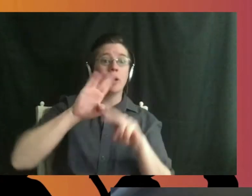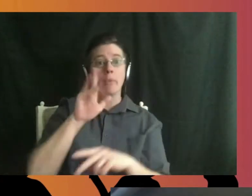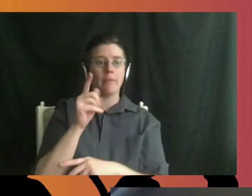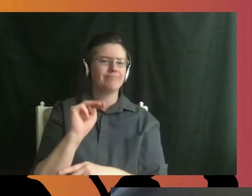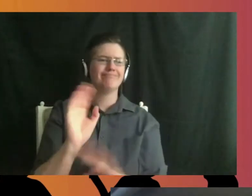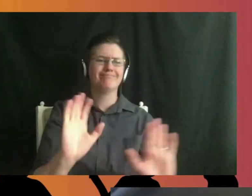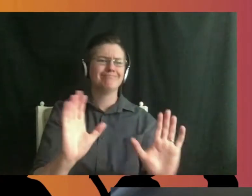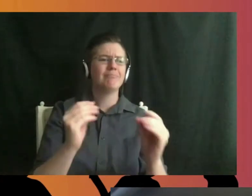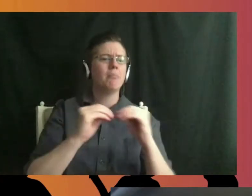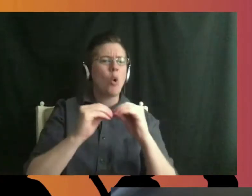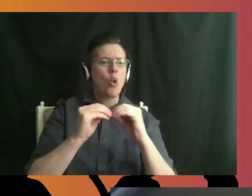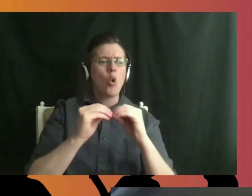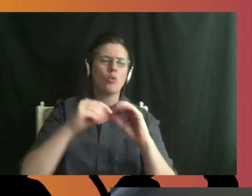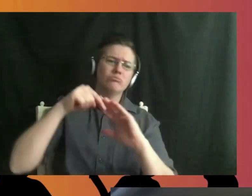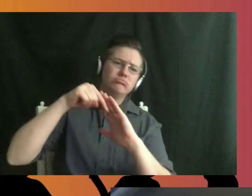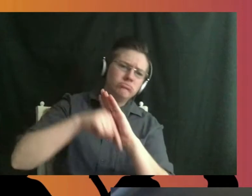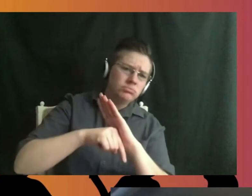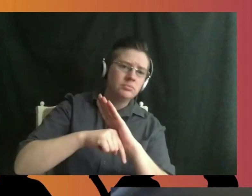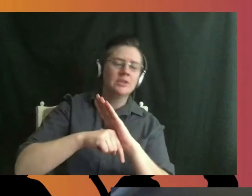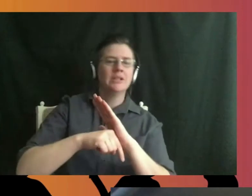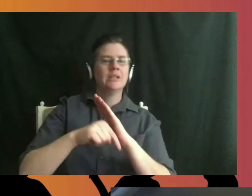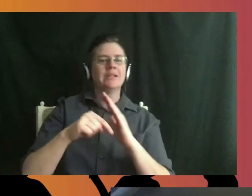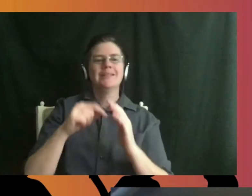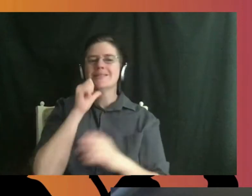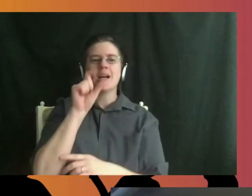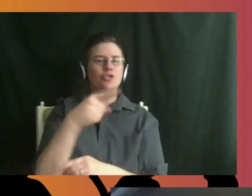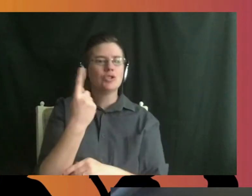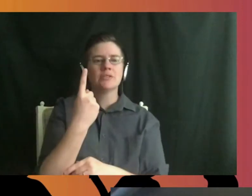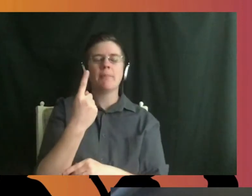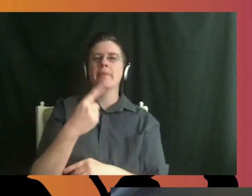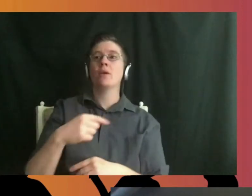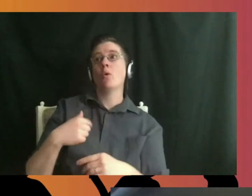say because you want an instagram photo you need to get out there if you actually believe black